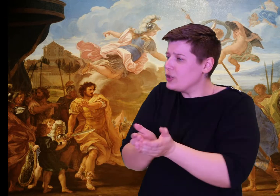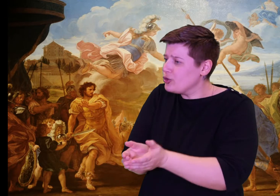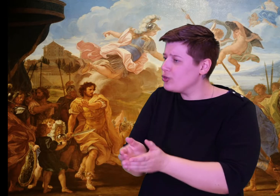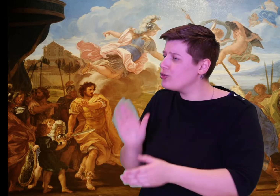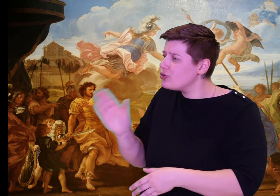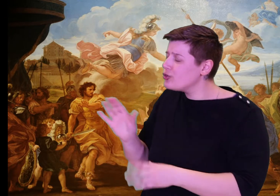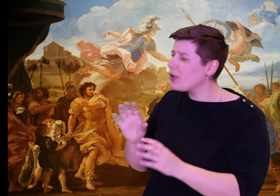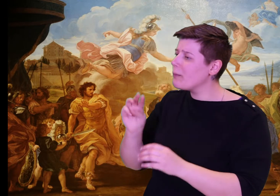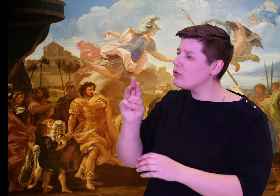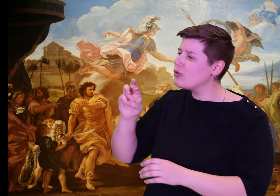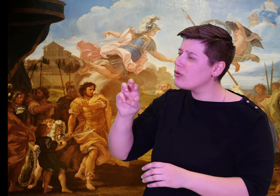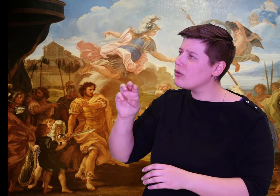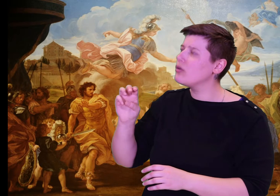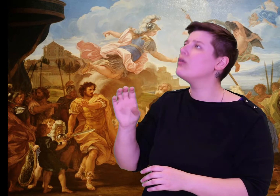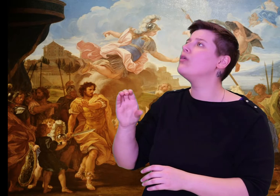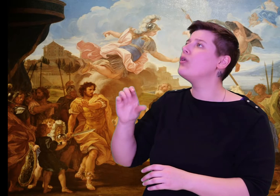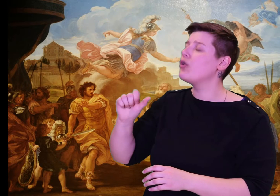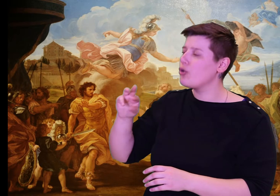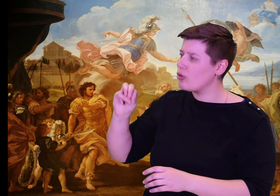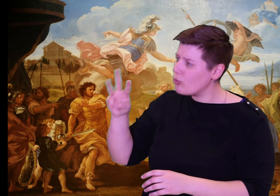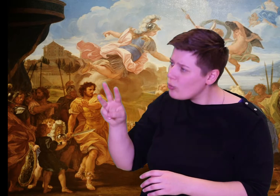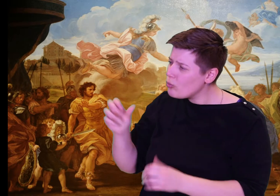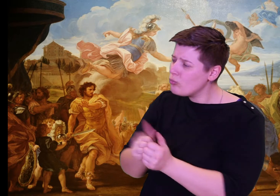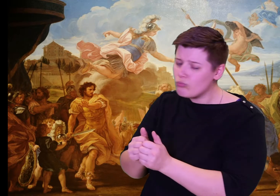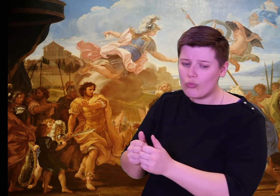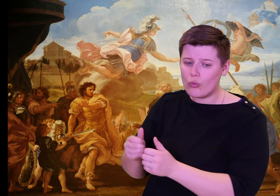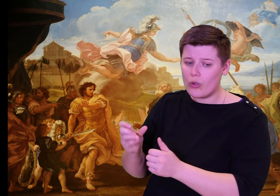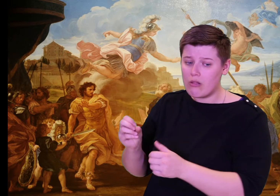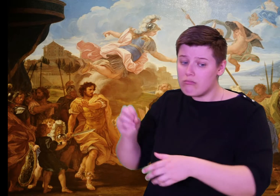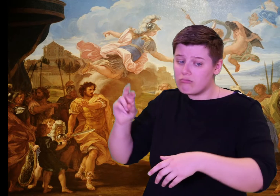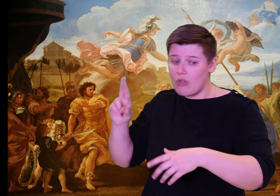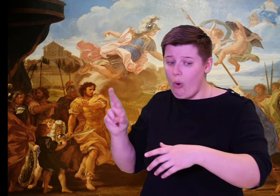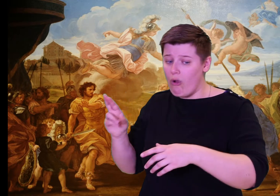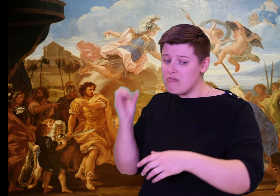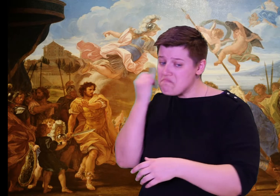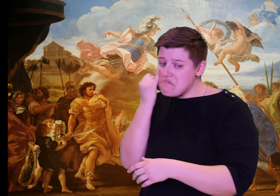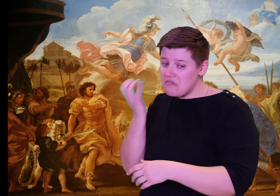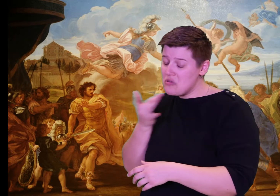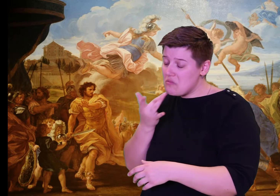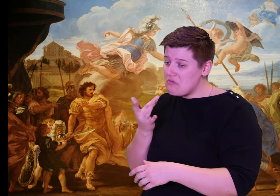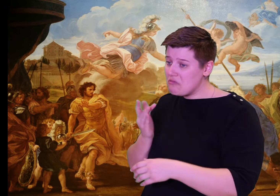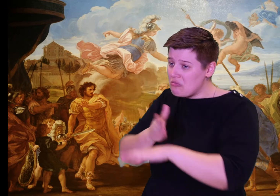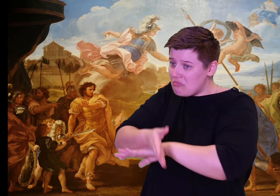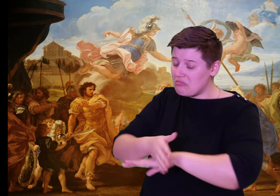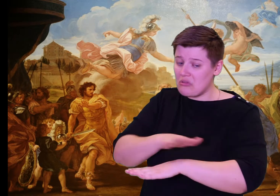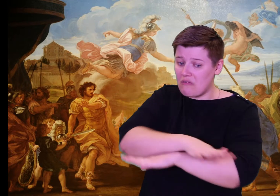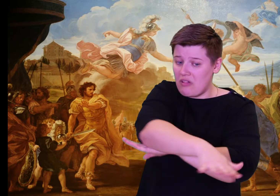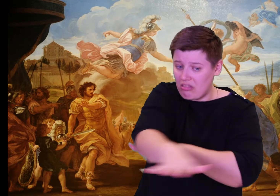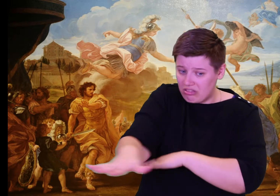The gods have not yet granted us this blessing, my father and myself. We must endure."